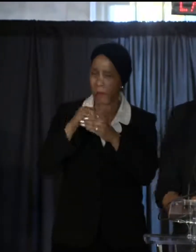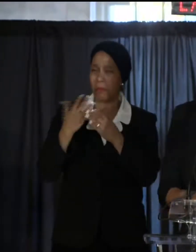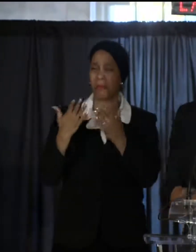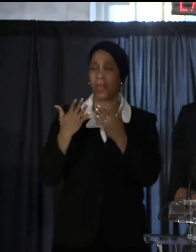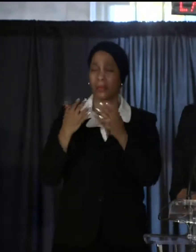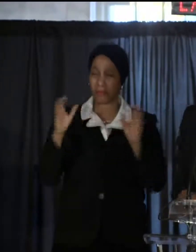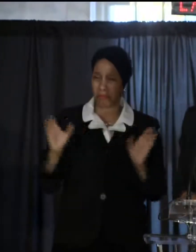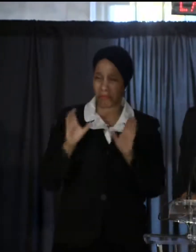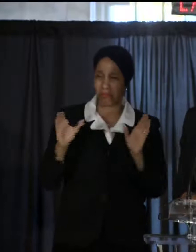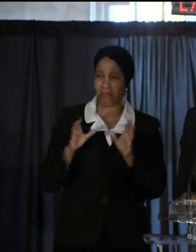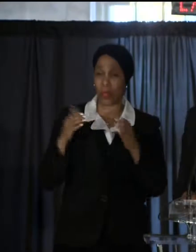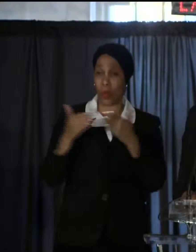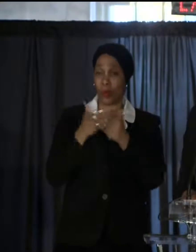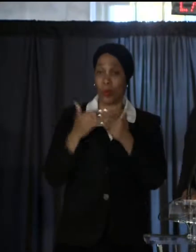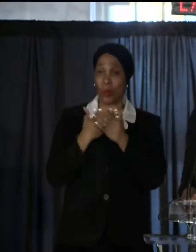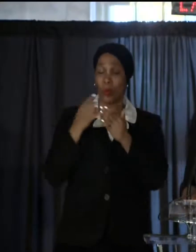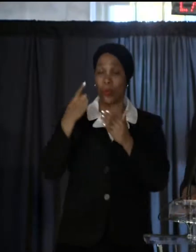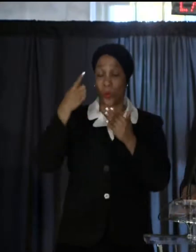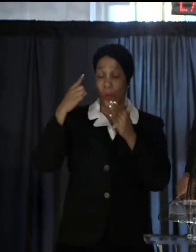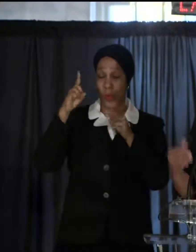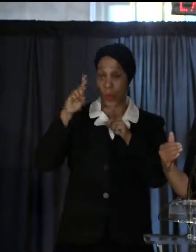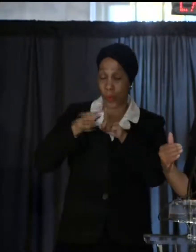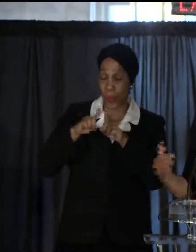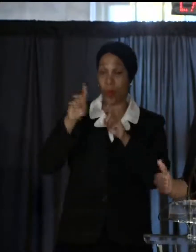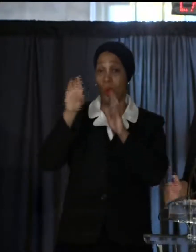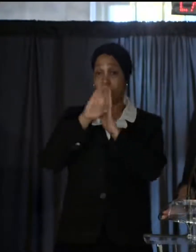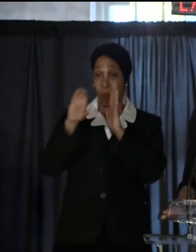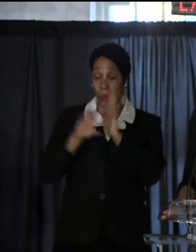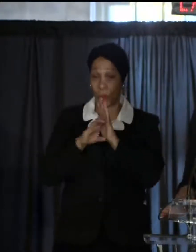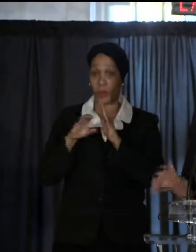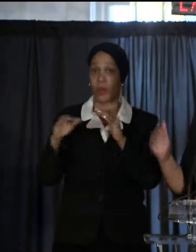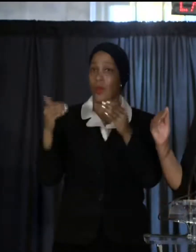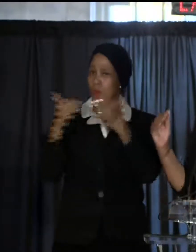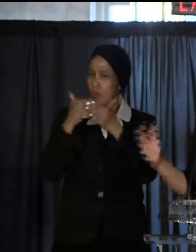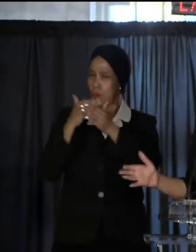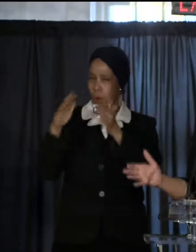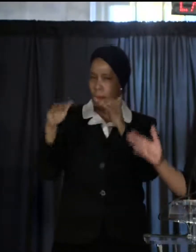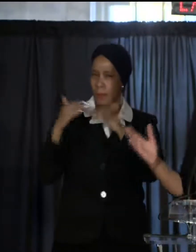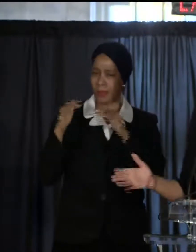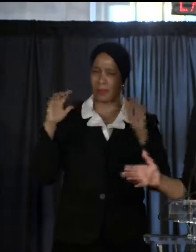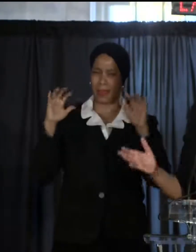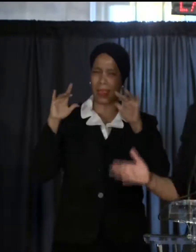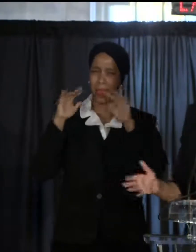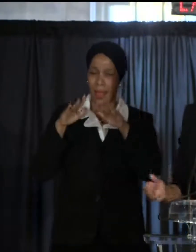DRAFT A NEW CONSTITUTION AND NEW BOUNDARIES, GATHER A LEGAL TEAM